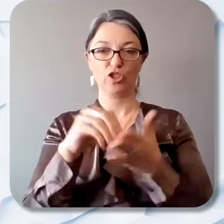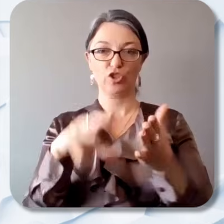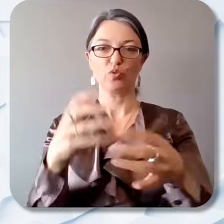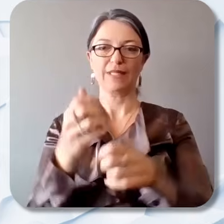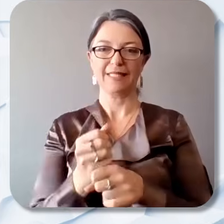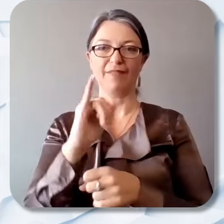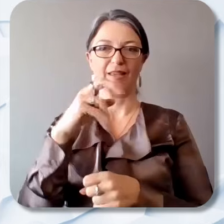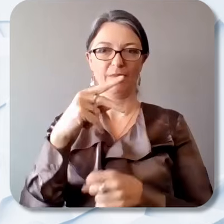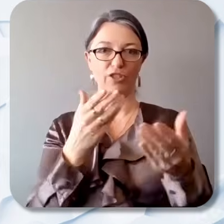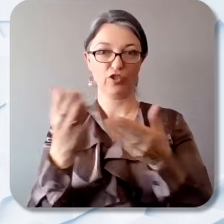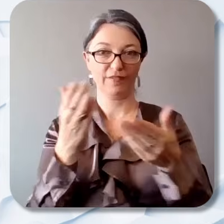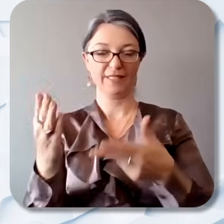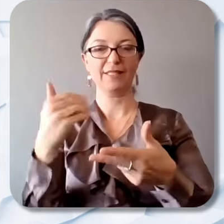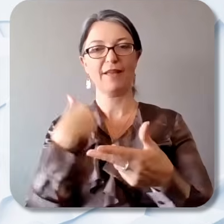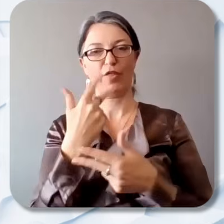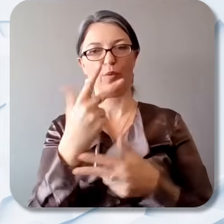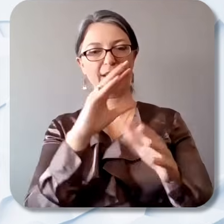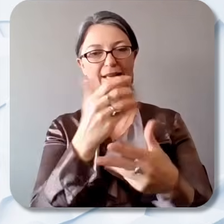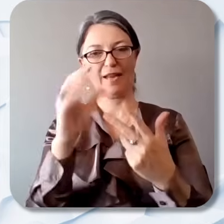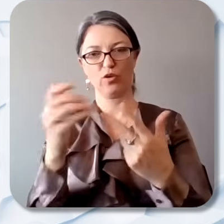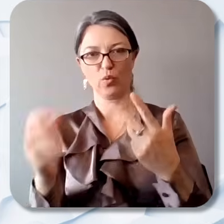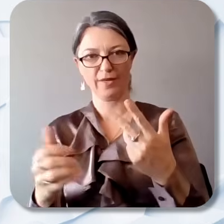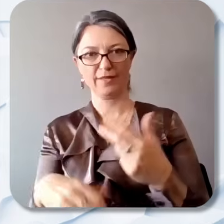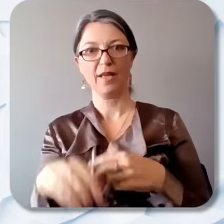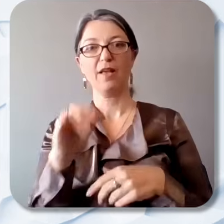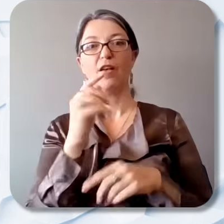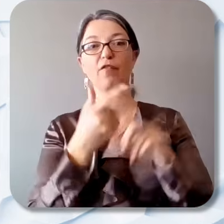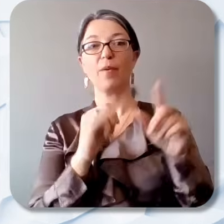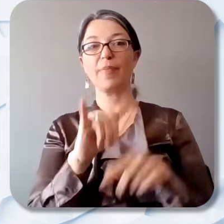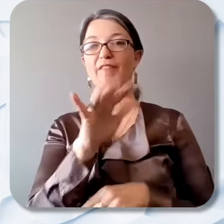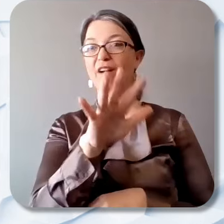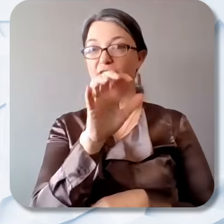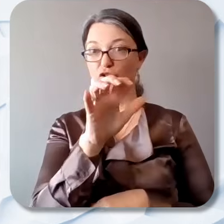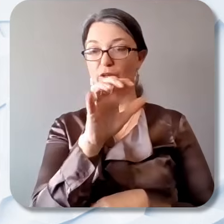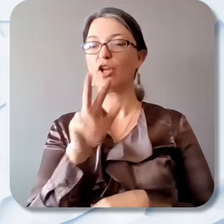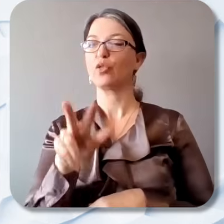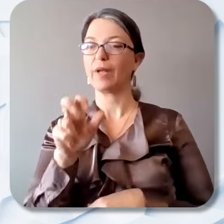So here you've got 350 of that sample of 500 fell into a category, where they received